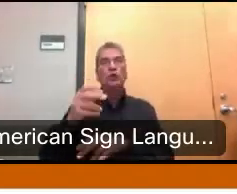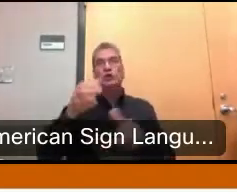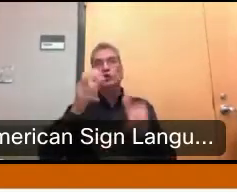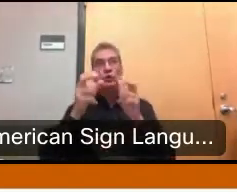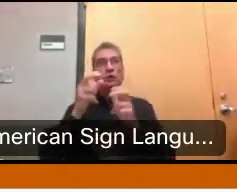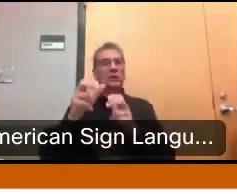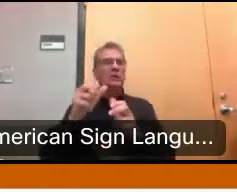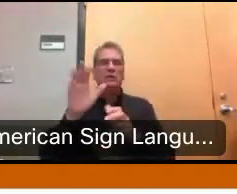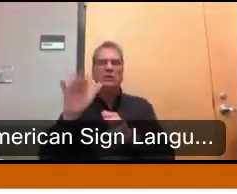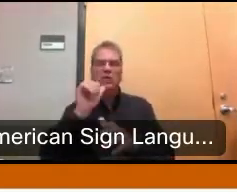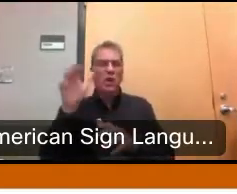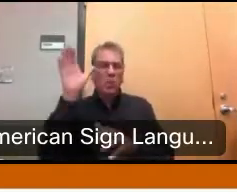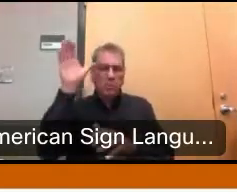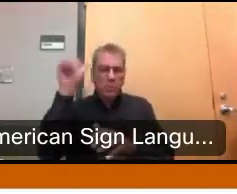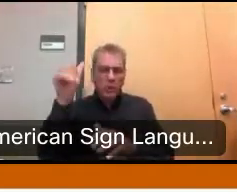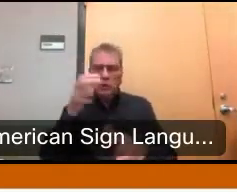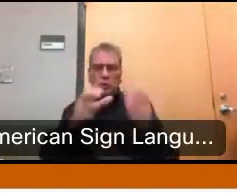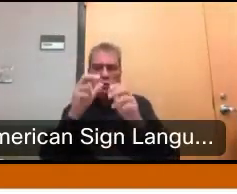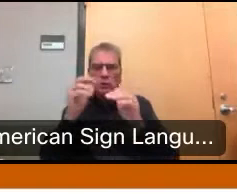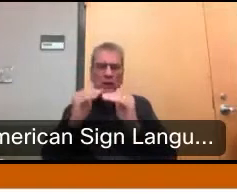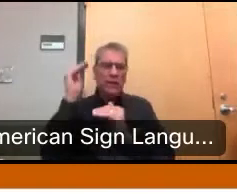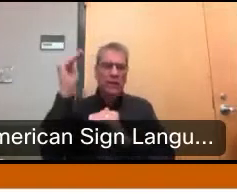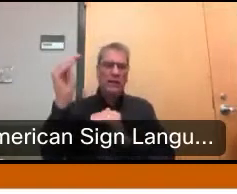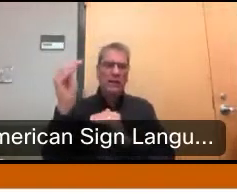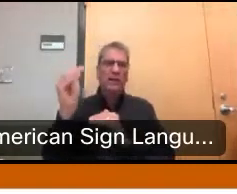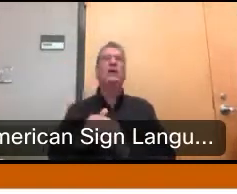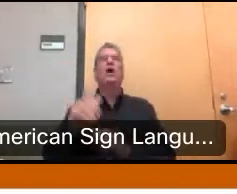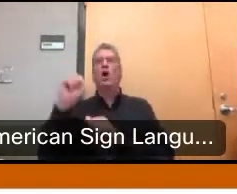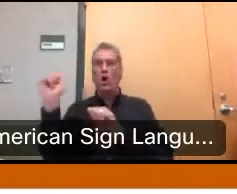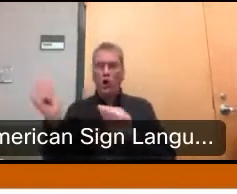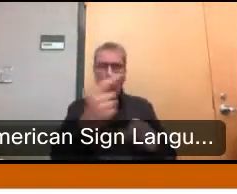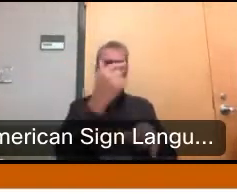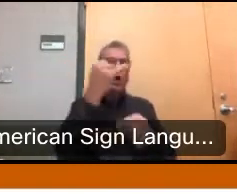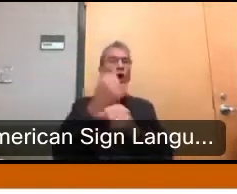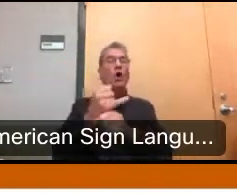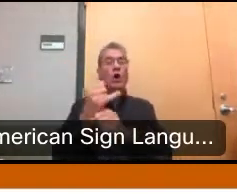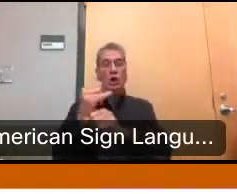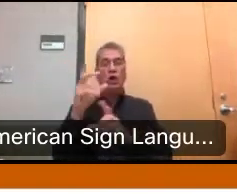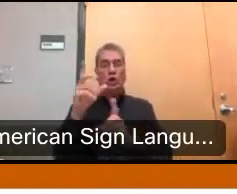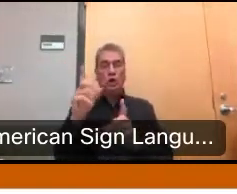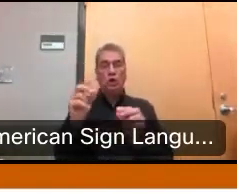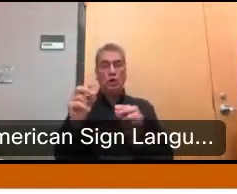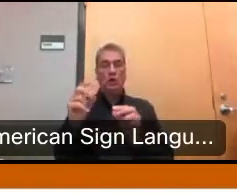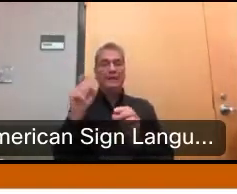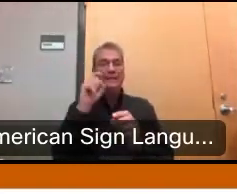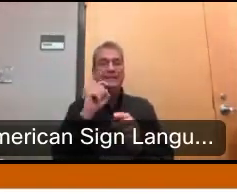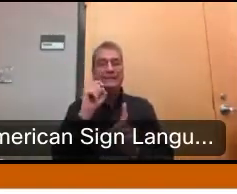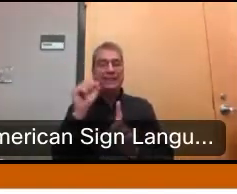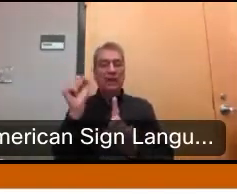you know, all that work. And they all do a really good job with it. All of the campuses also do like a lot of sexual assault prevention work.